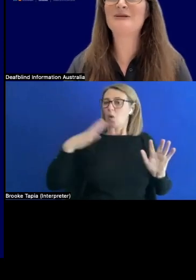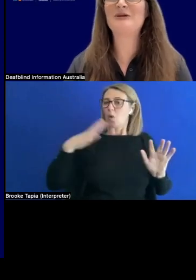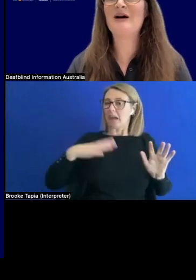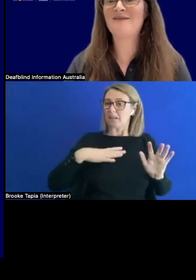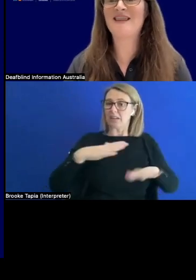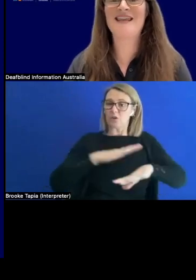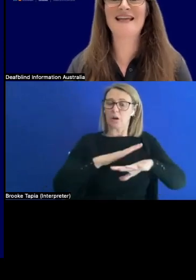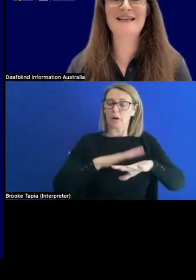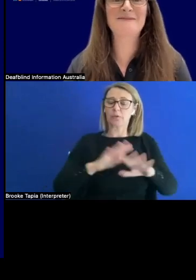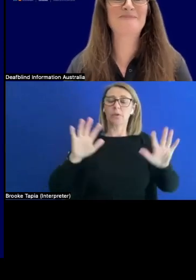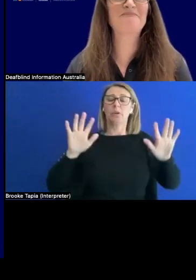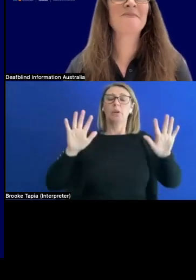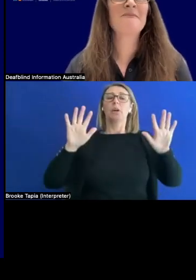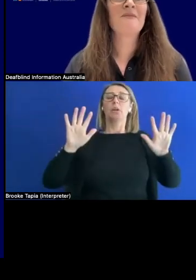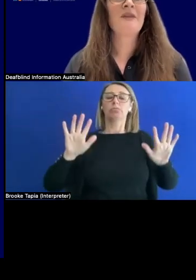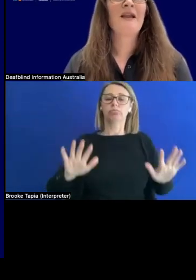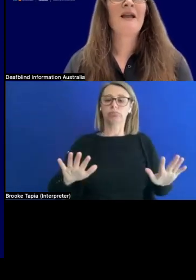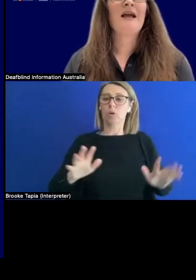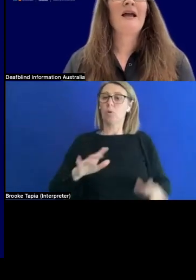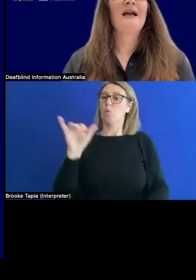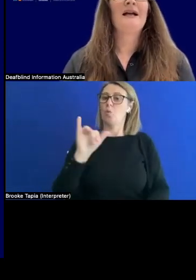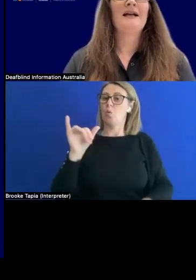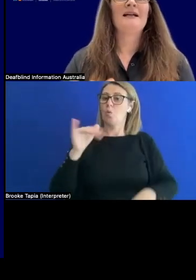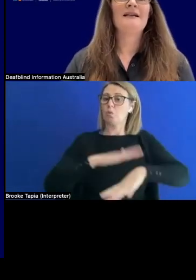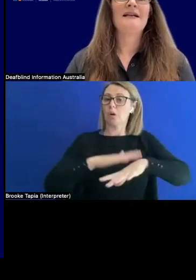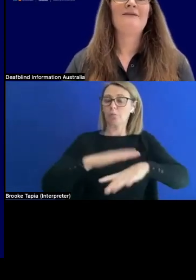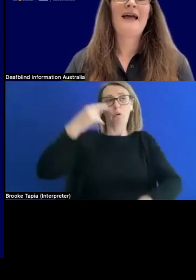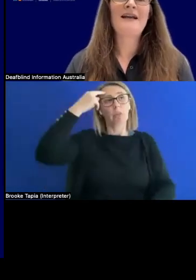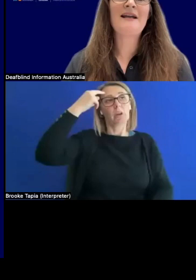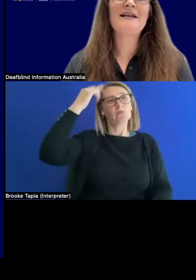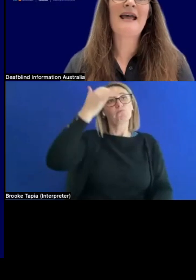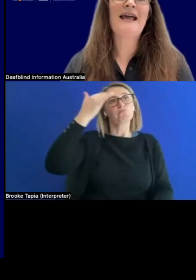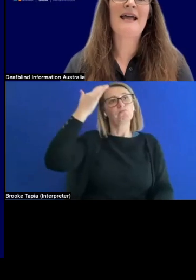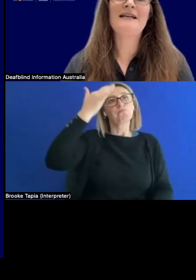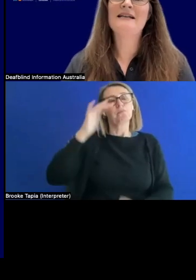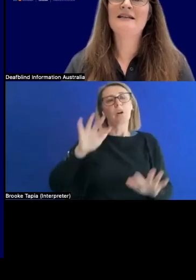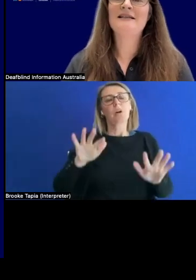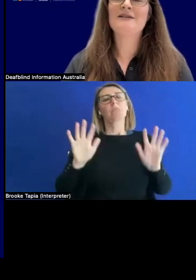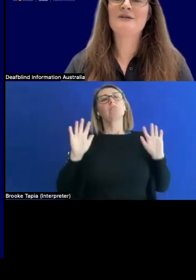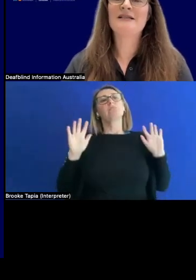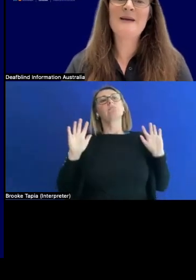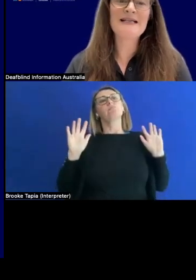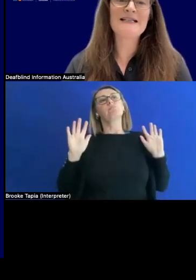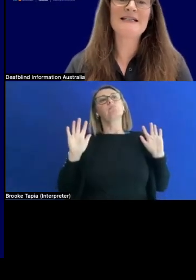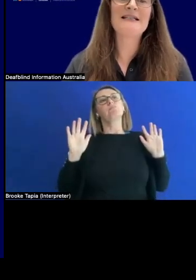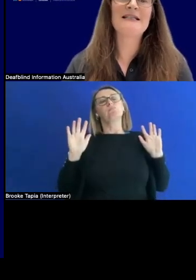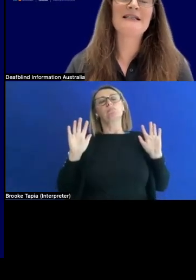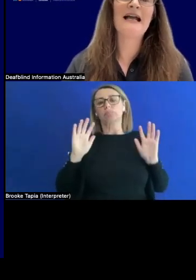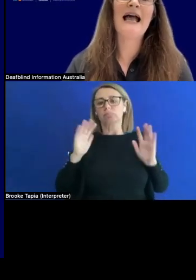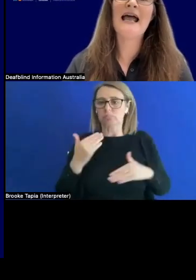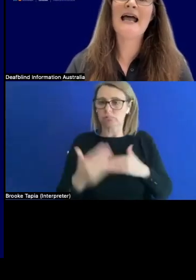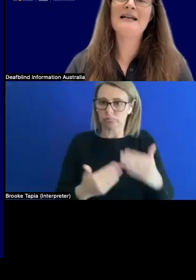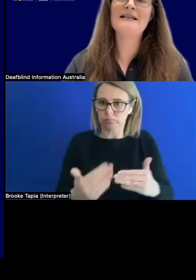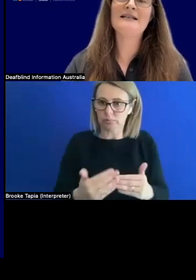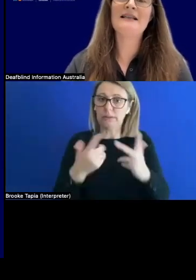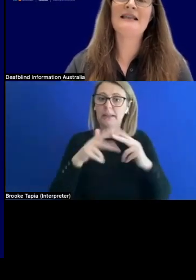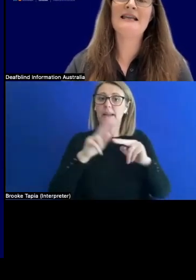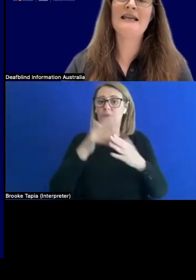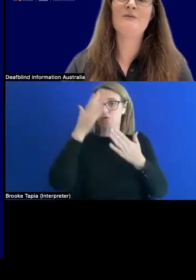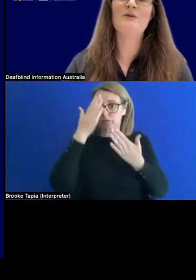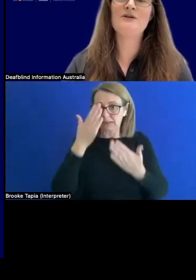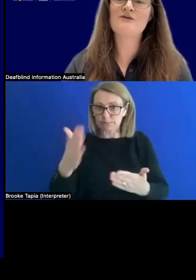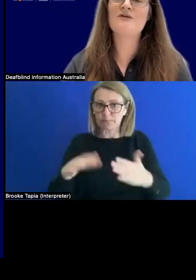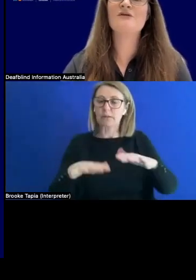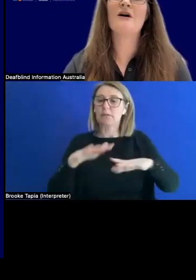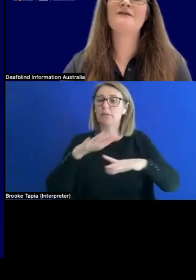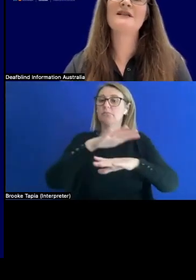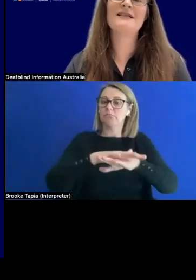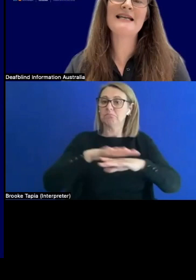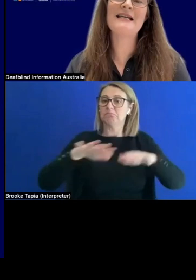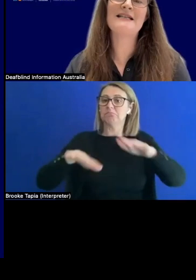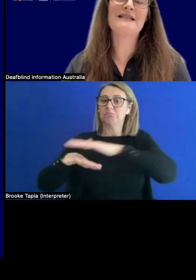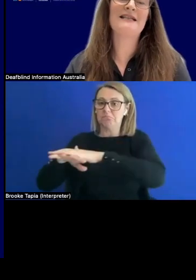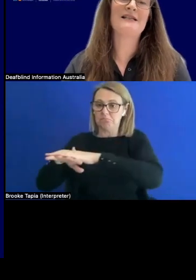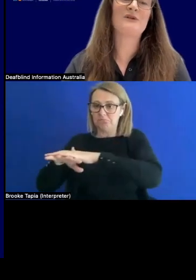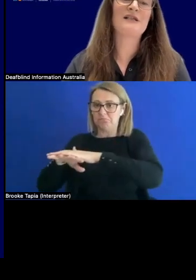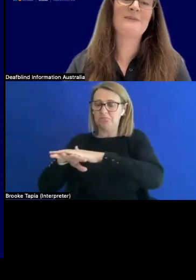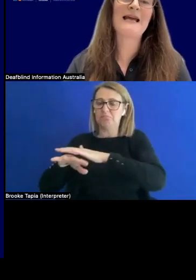or have a think. If hand under hand is respected and the withdrawal of consent is respected,